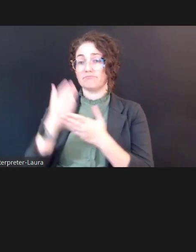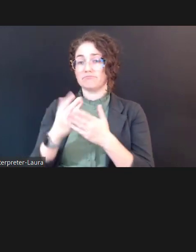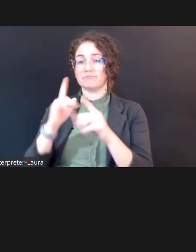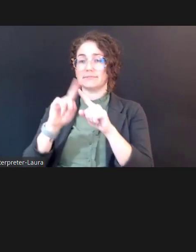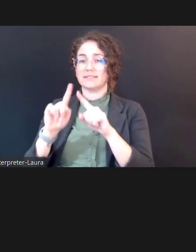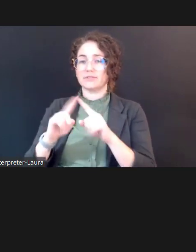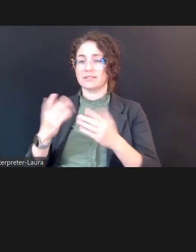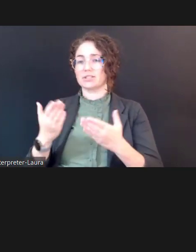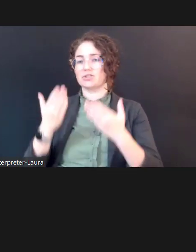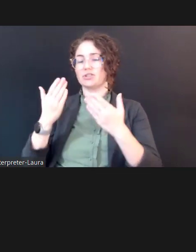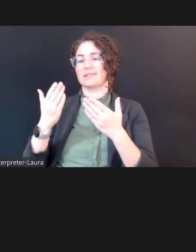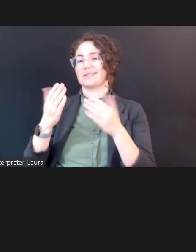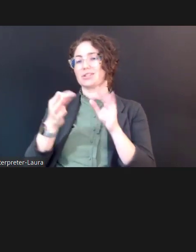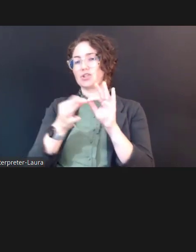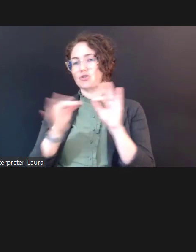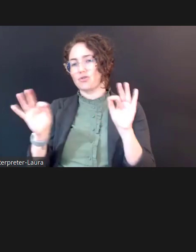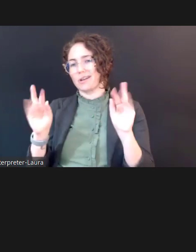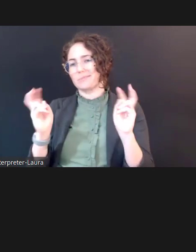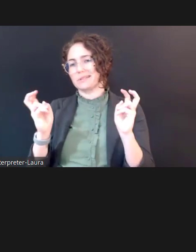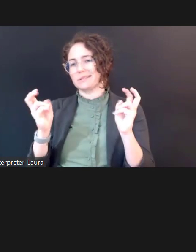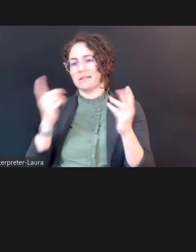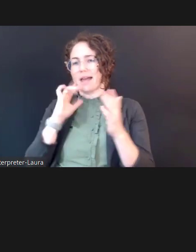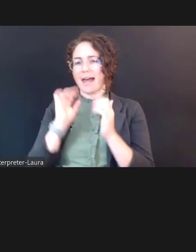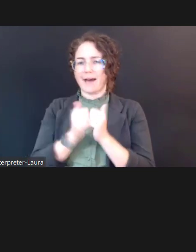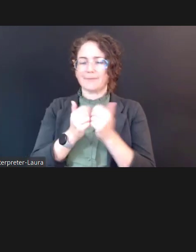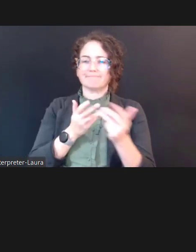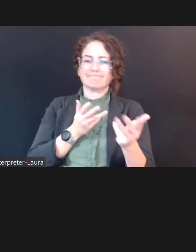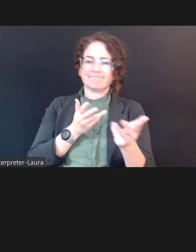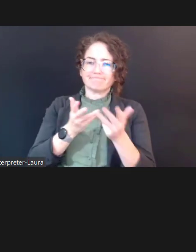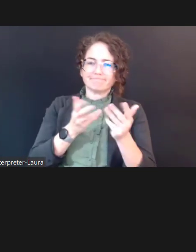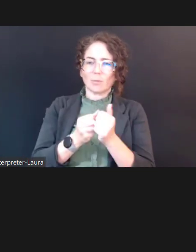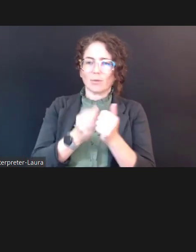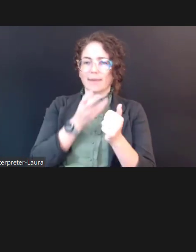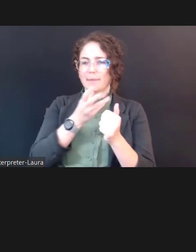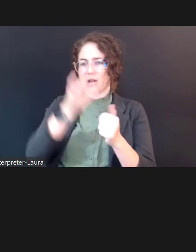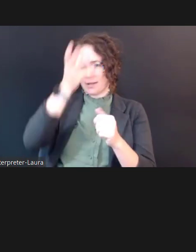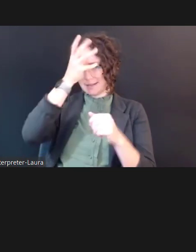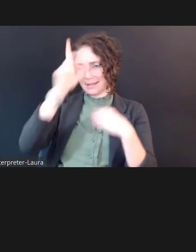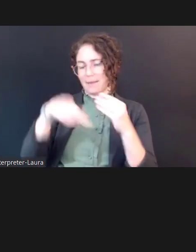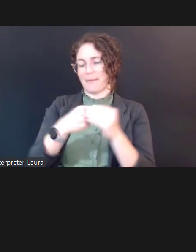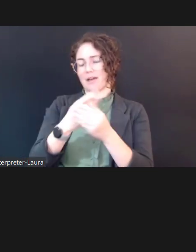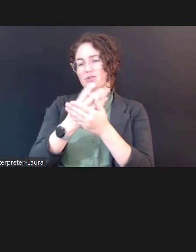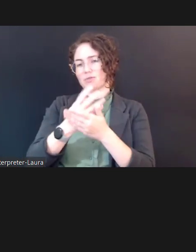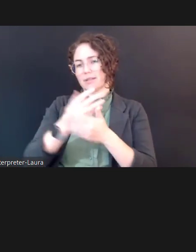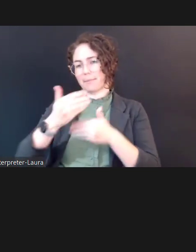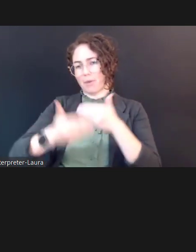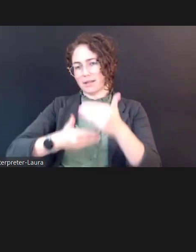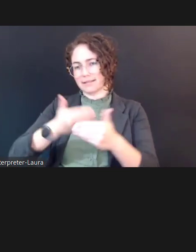suggestive scripts, if you will about how to talk to parents about the screening process and how to talk to them about the different